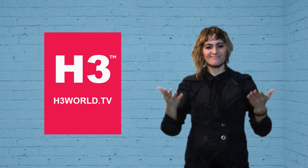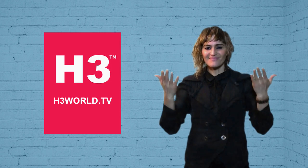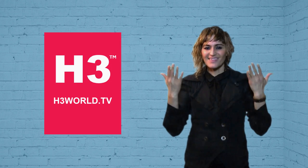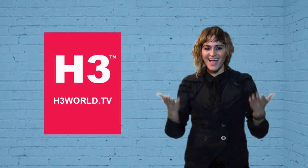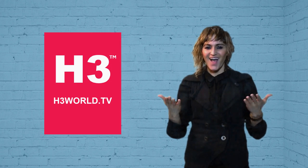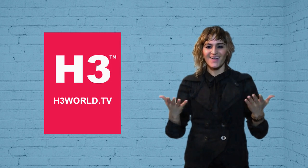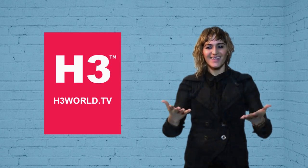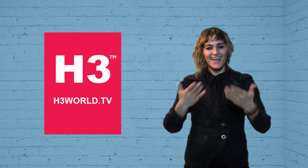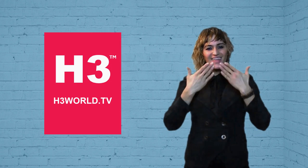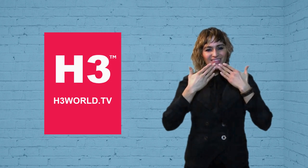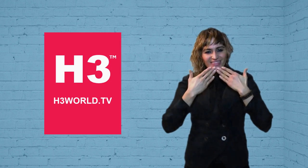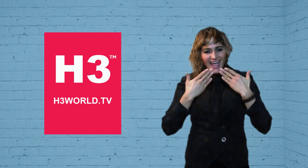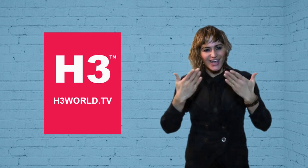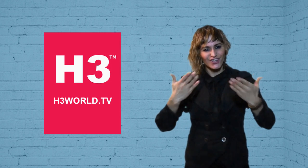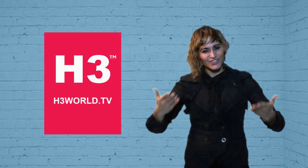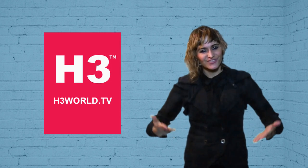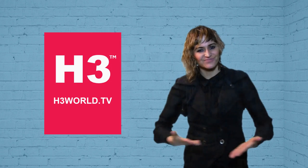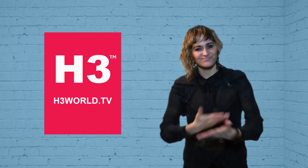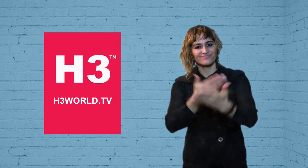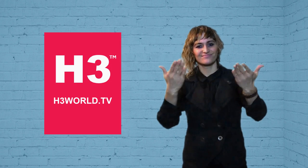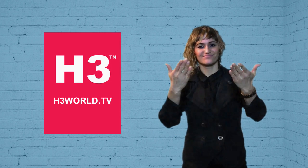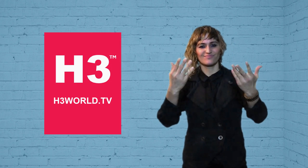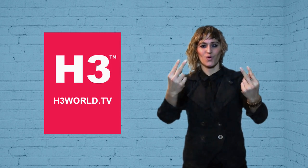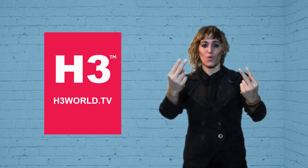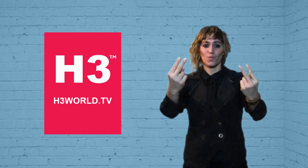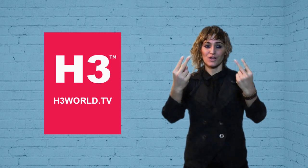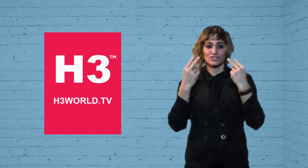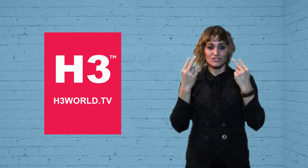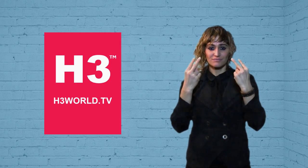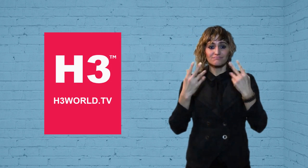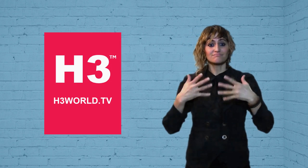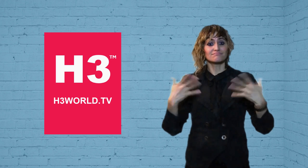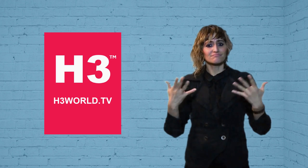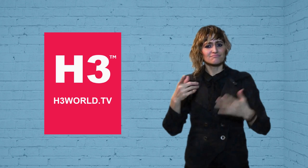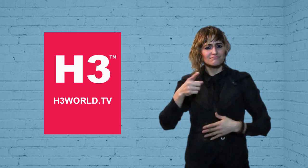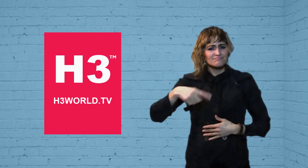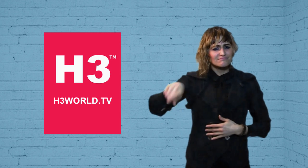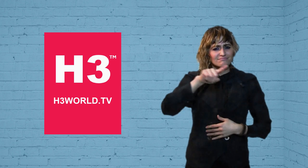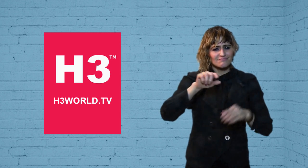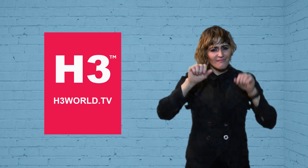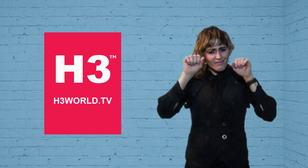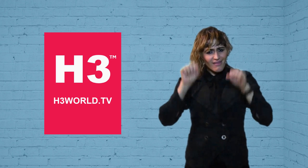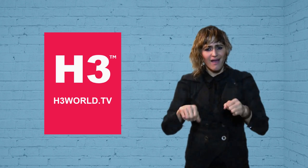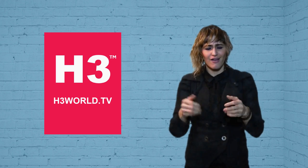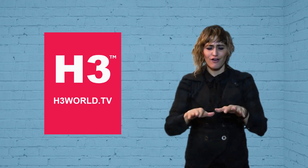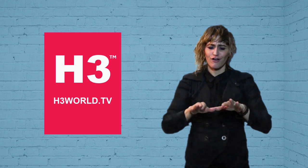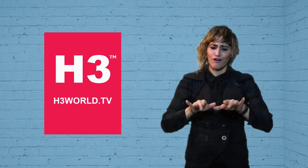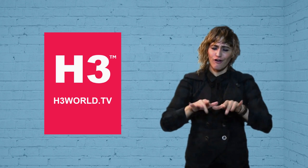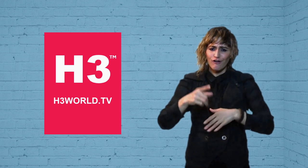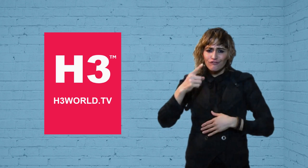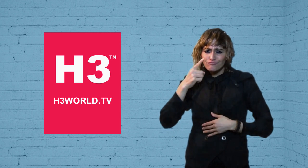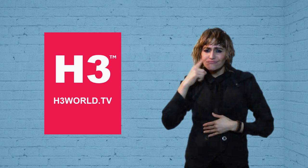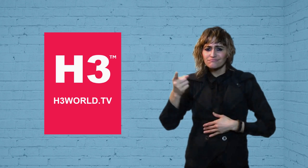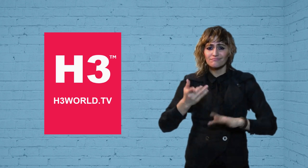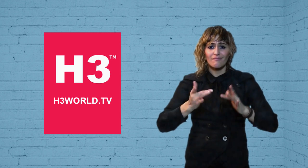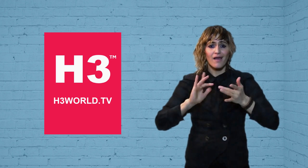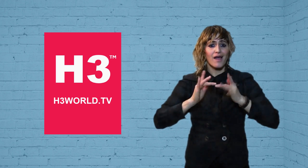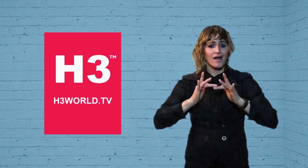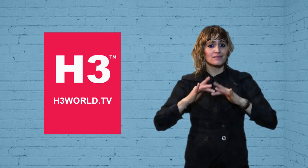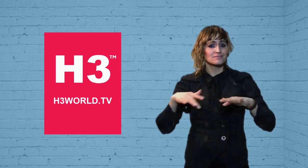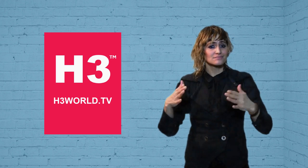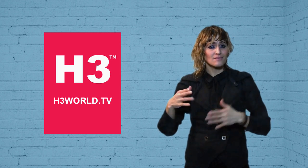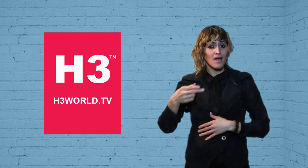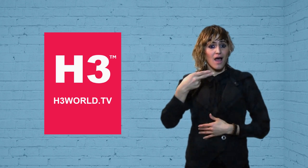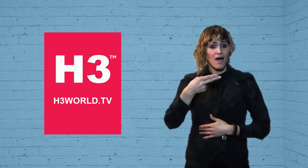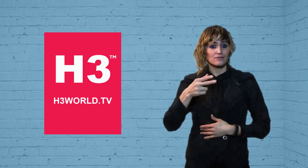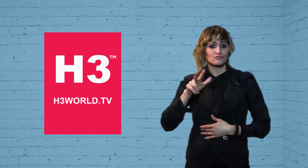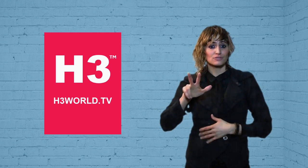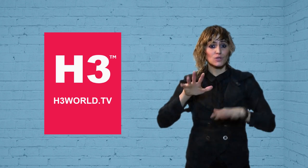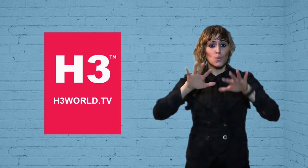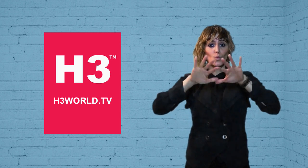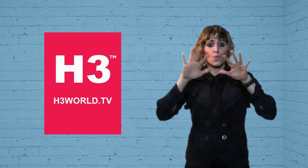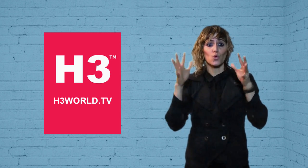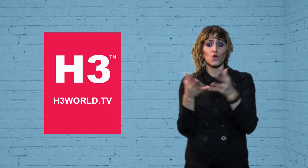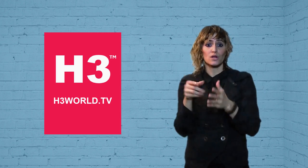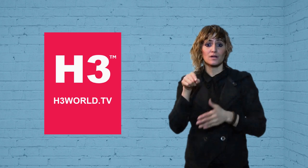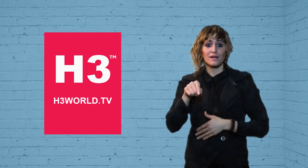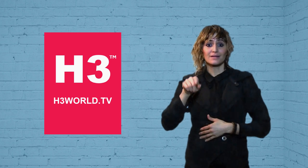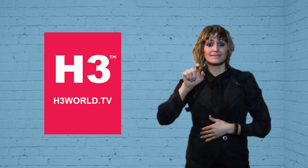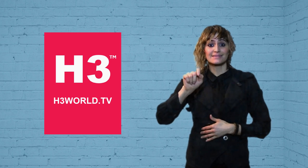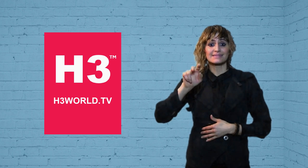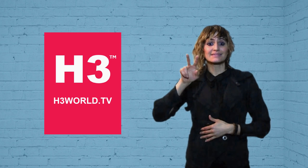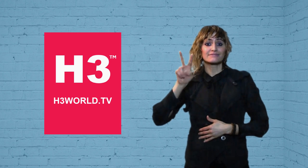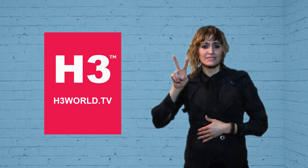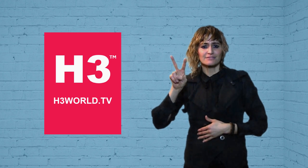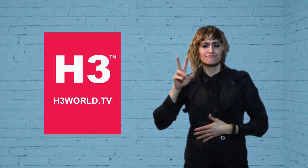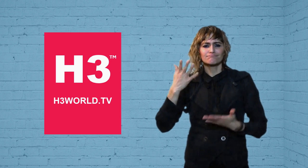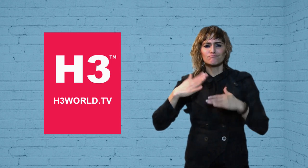Thank you for watching, go to H3WORLD.TV